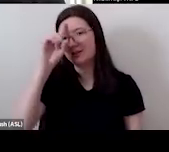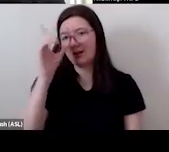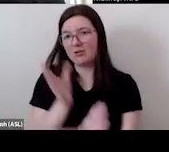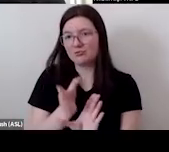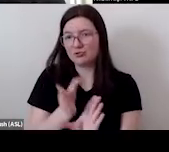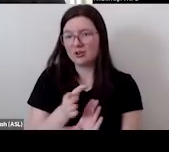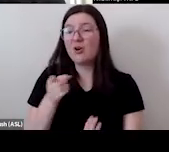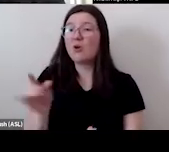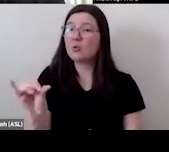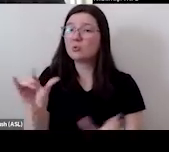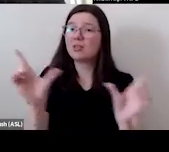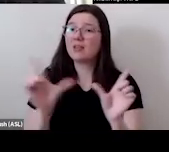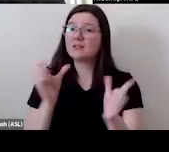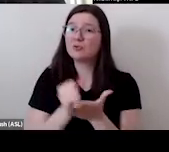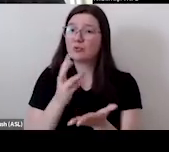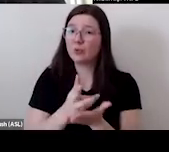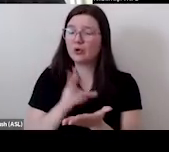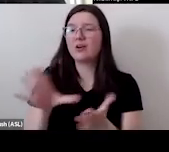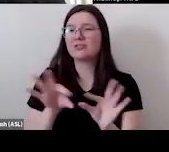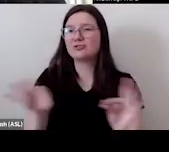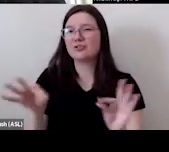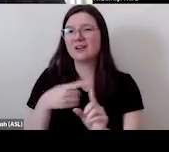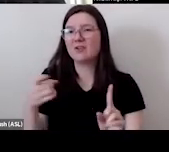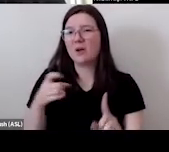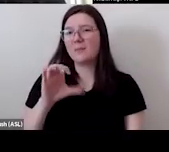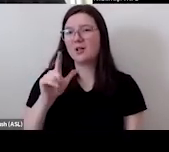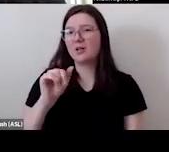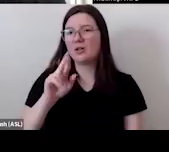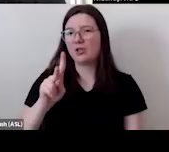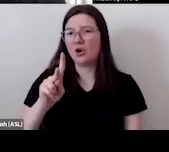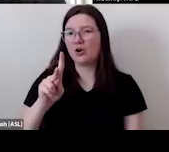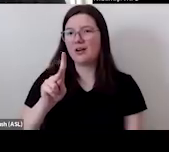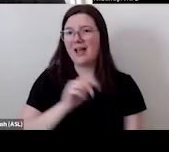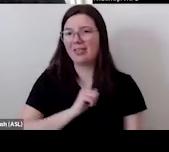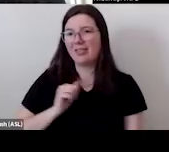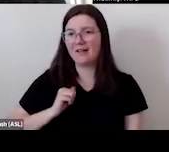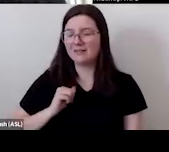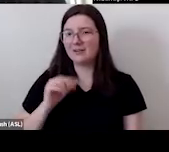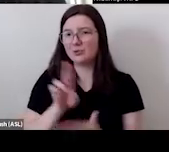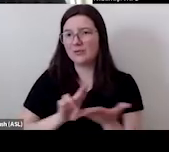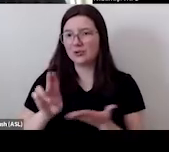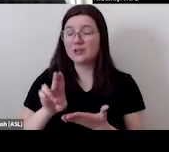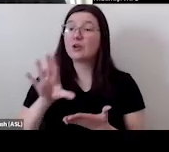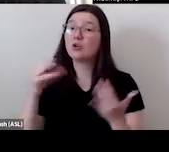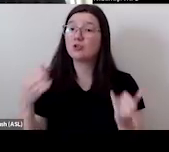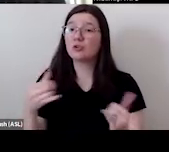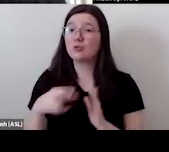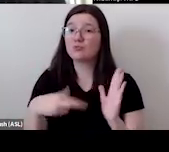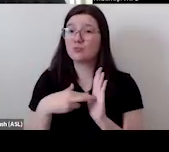of social work degree from Clark Atlanta University. In her current role at Pine Street Inn,